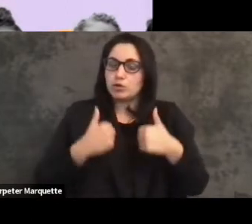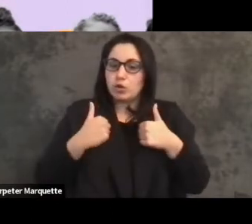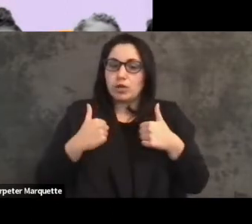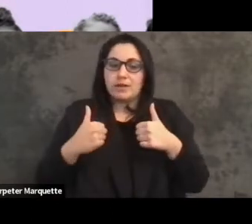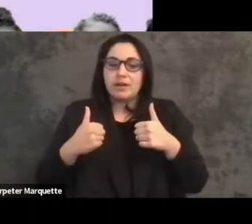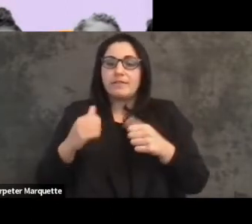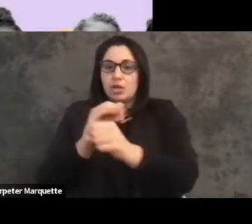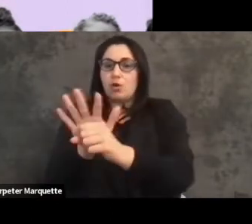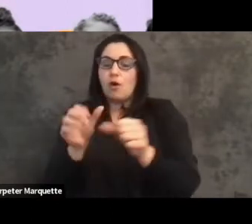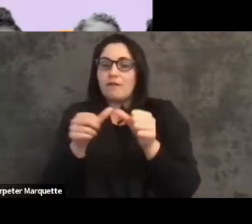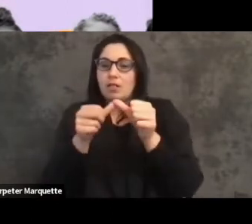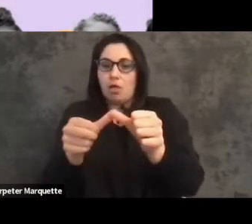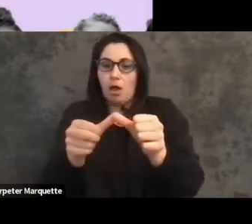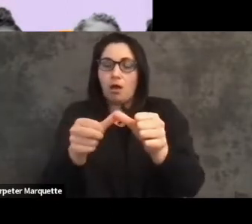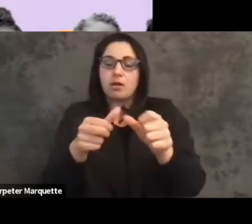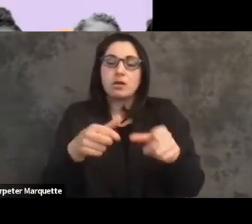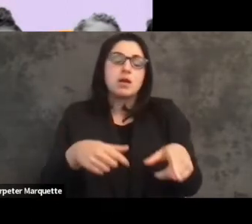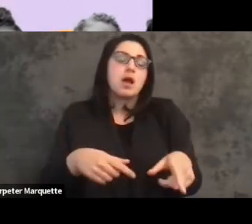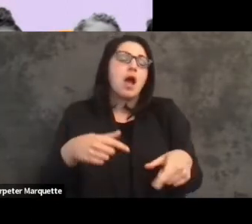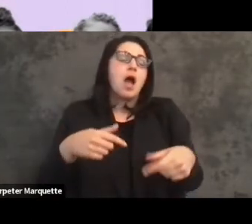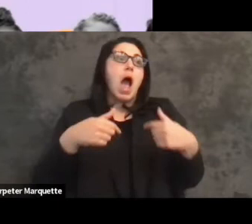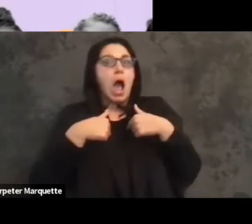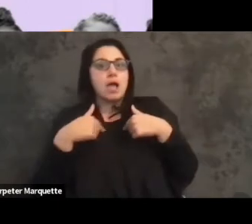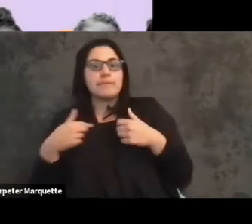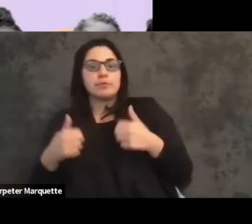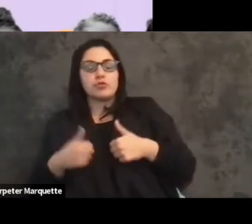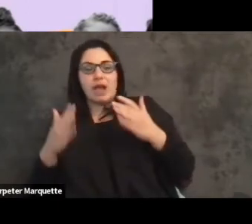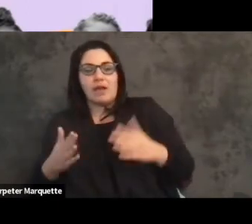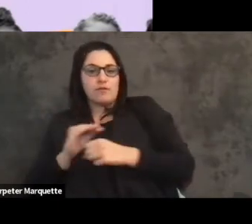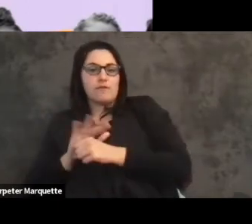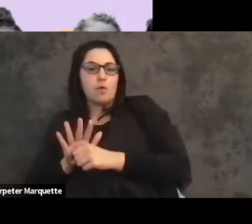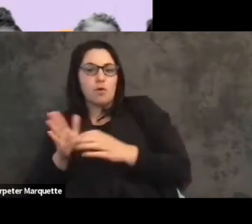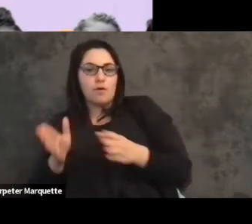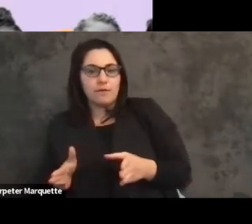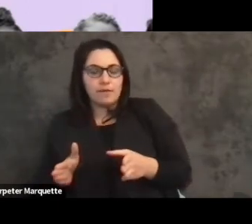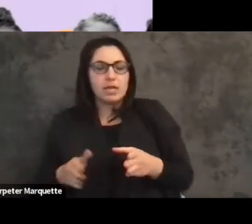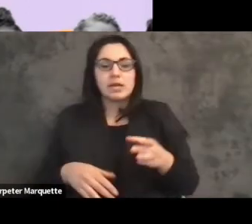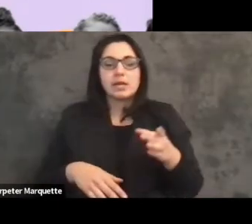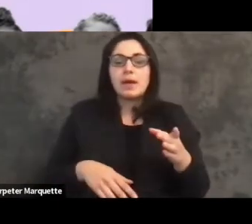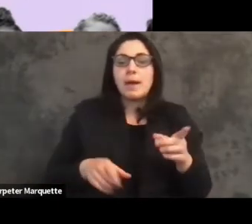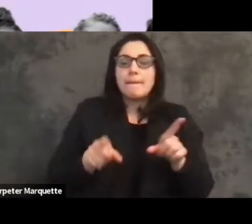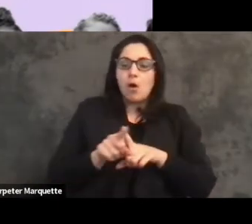thing that I think I really want to say to those who are surviving Long COVID and I'm